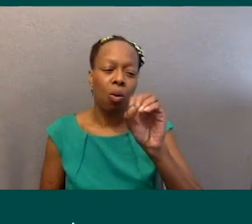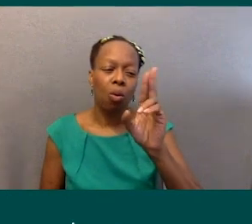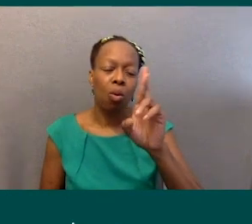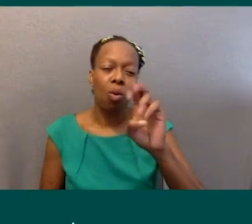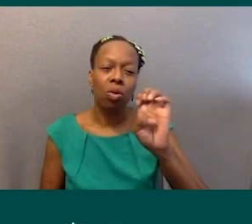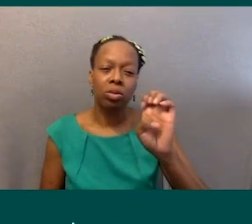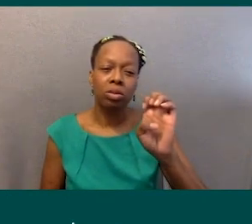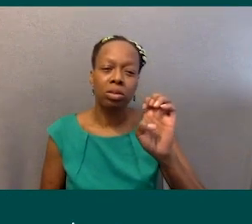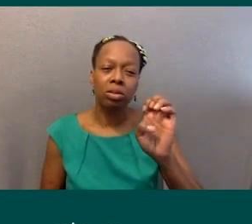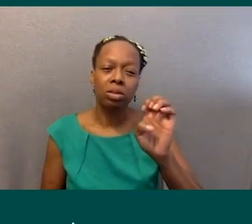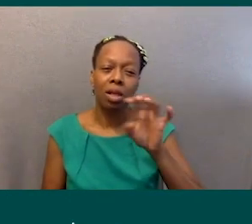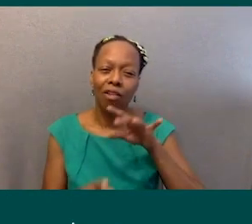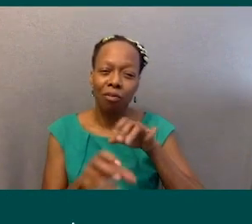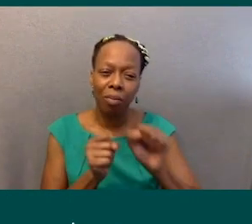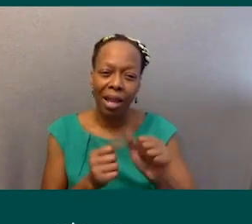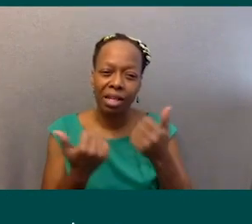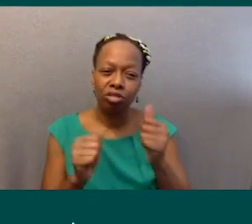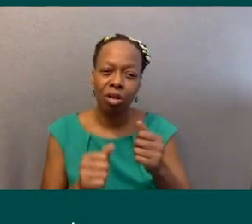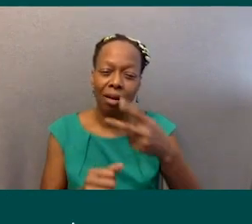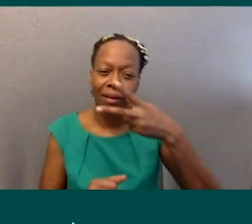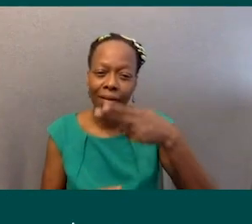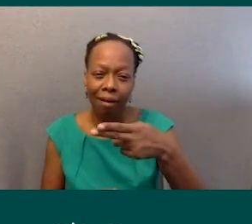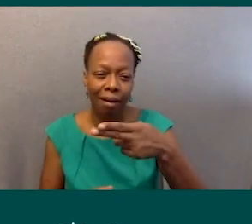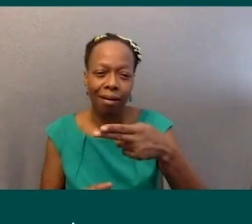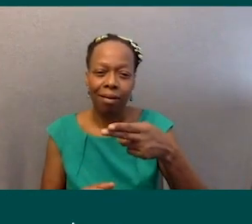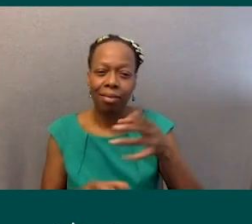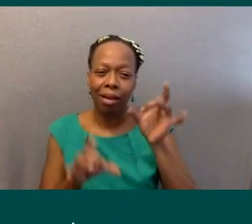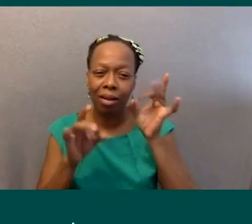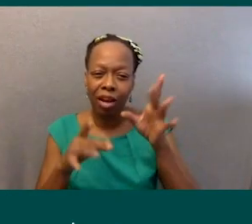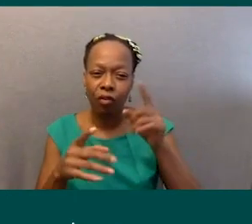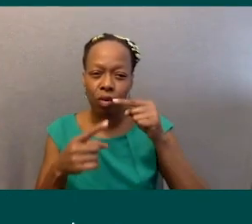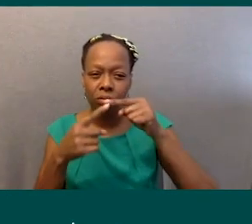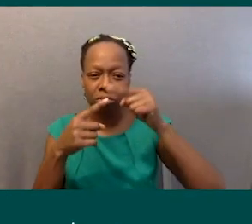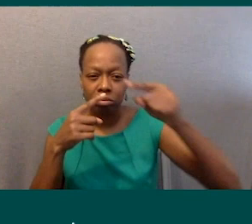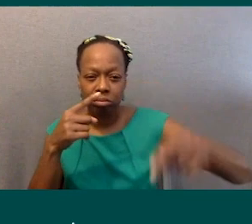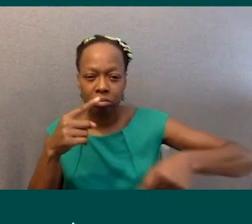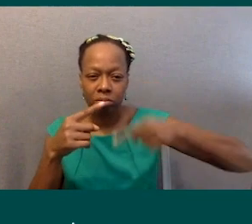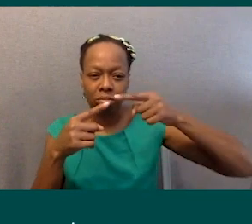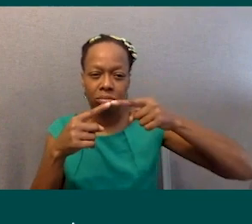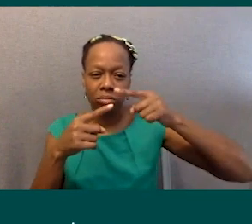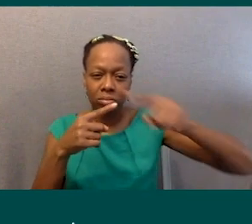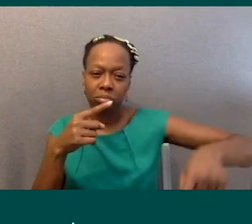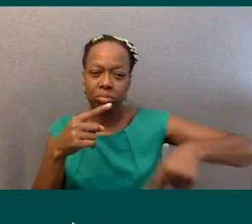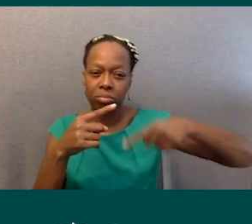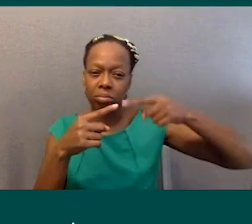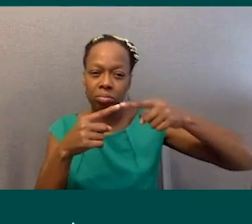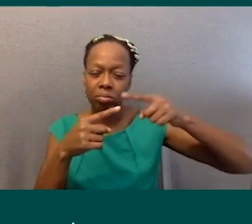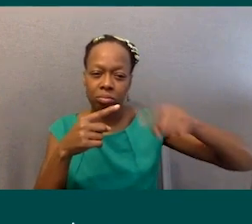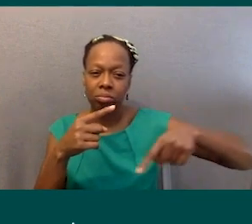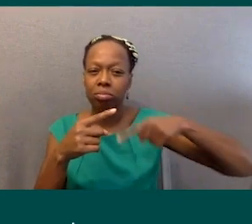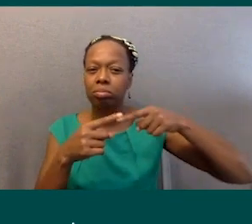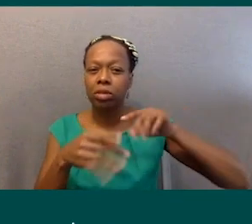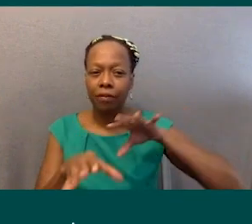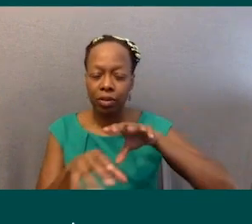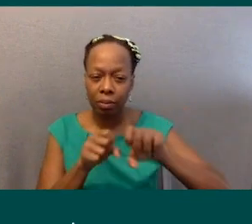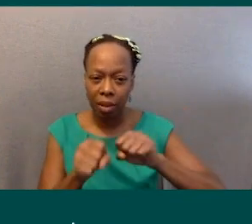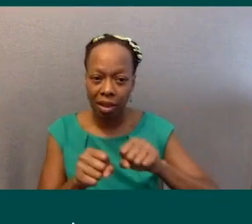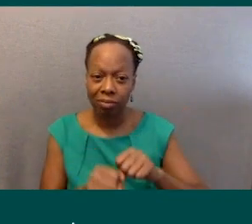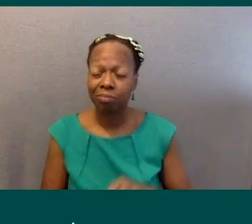to cut the vicious cycle of the pain. I think that's such good advice, and I love this sort of thought about listening